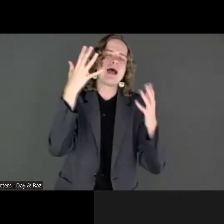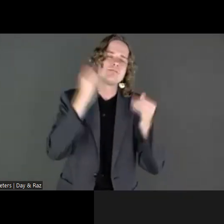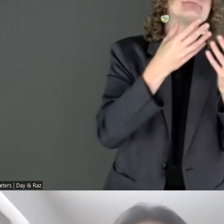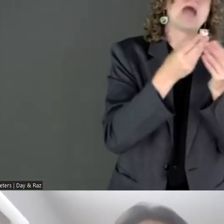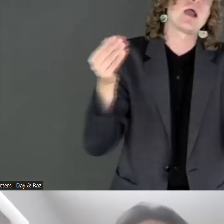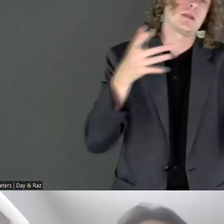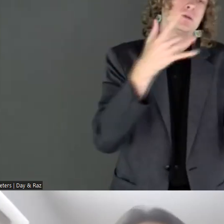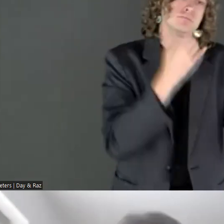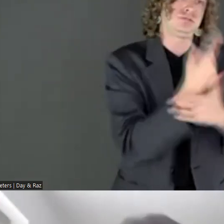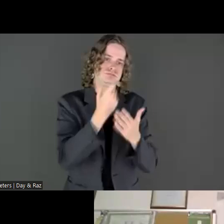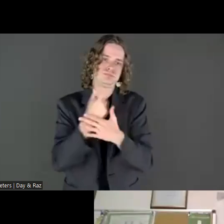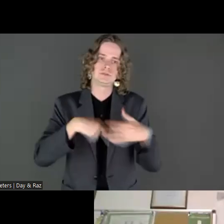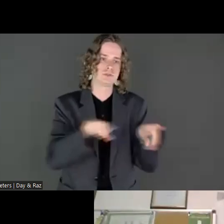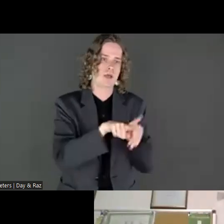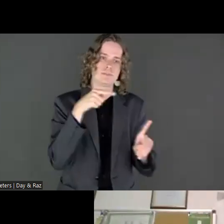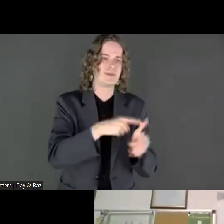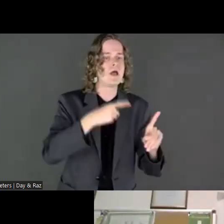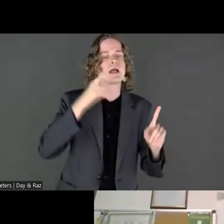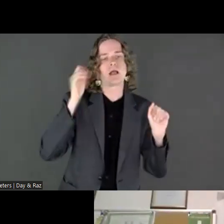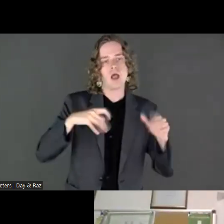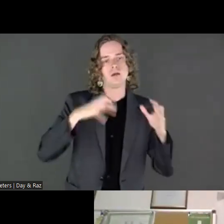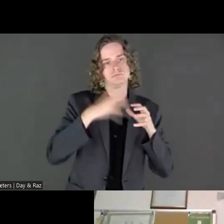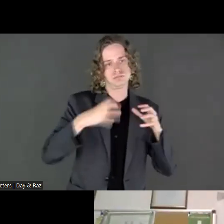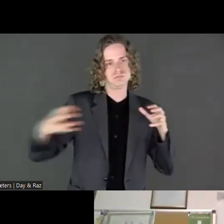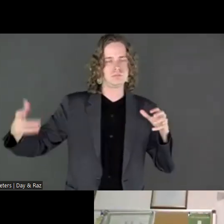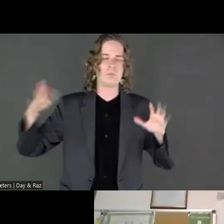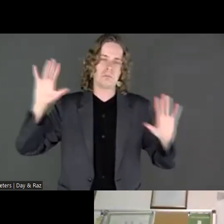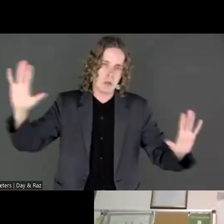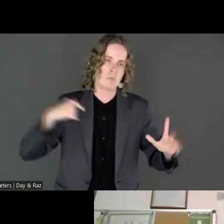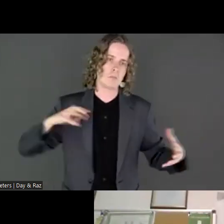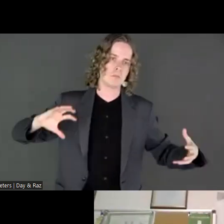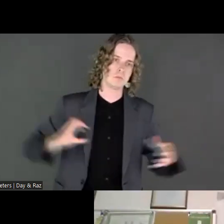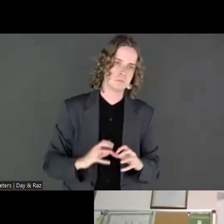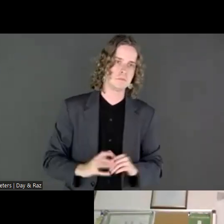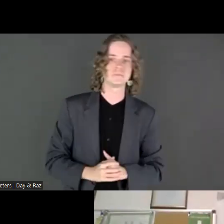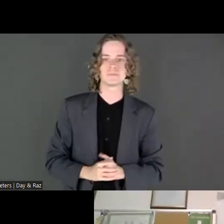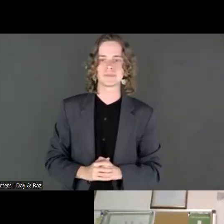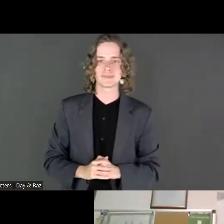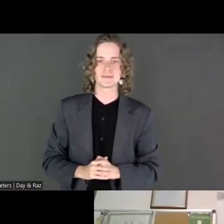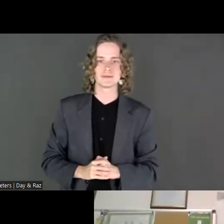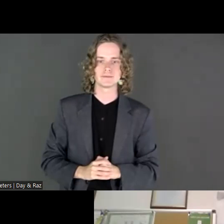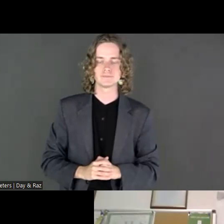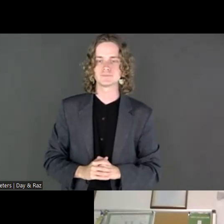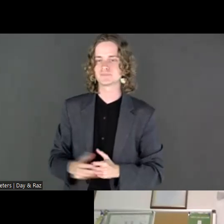Yeah, thank you very much, Larry. So sorry. So I'm gonna I'm gonna move it down and due